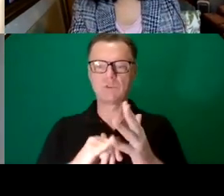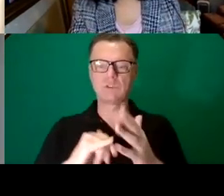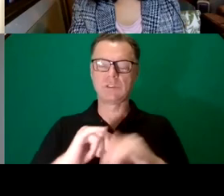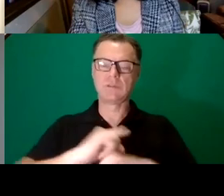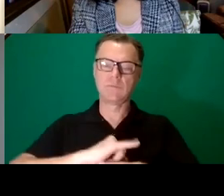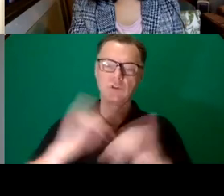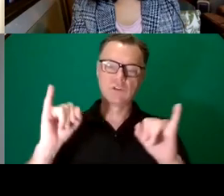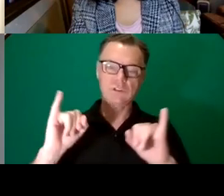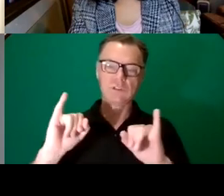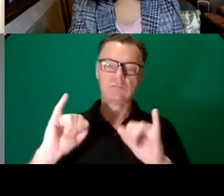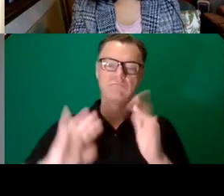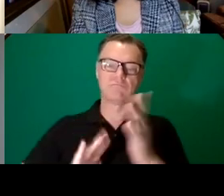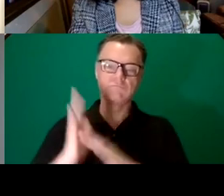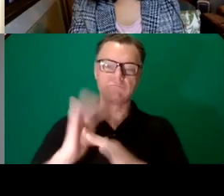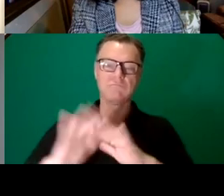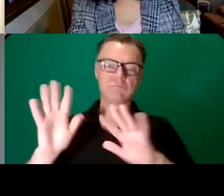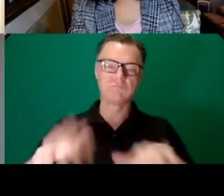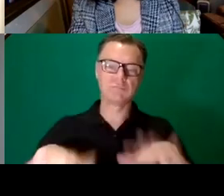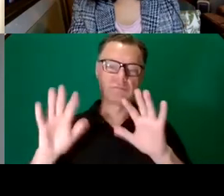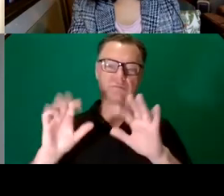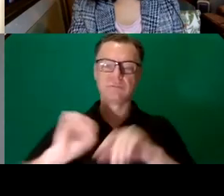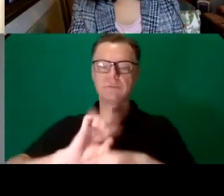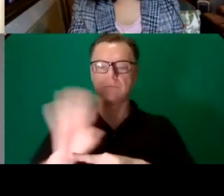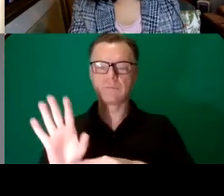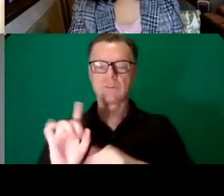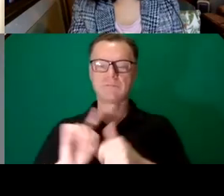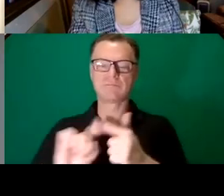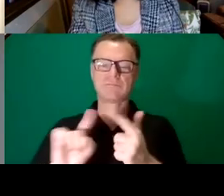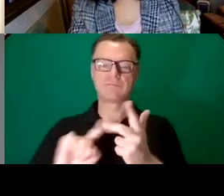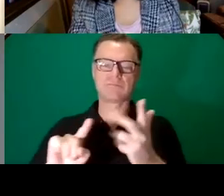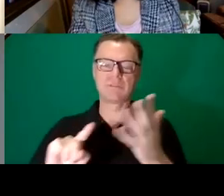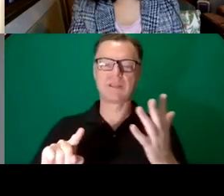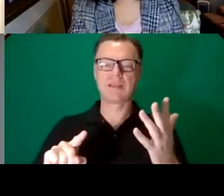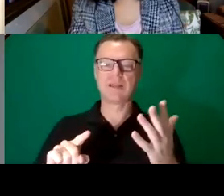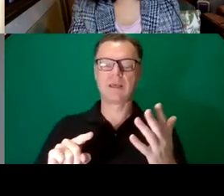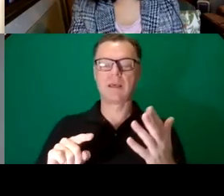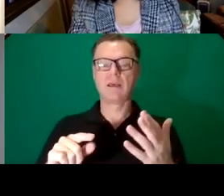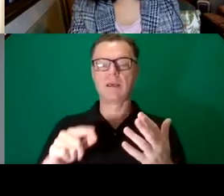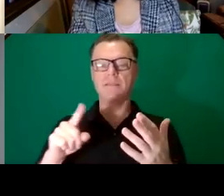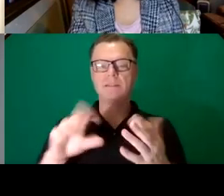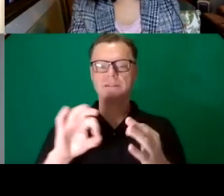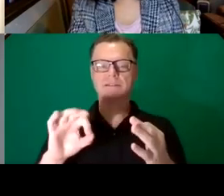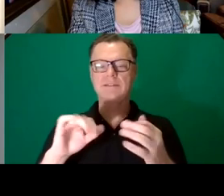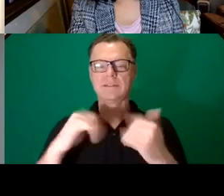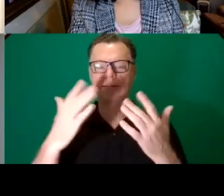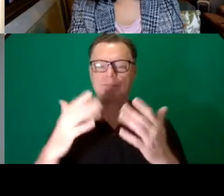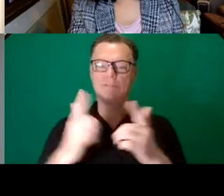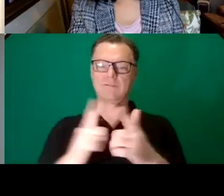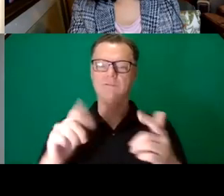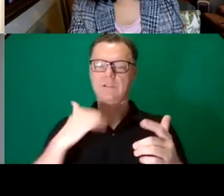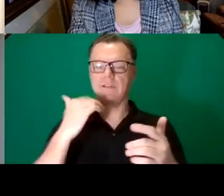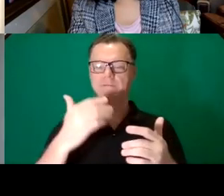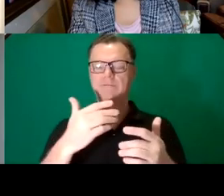on a national scale and i don't think that gives the language enough justice of how intelligent